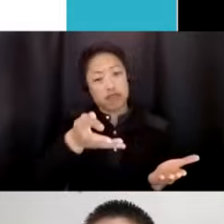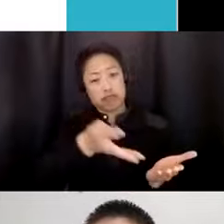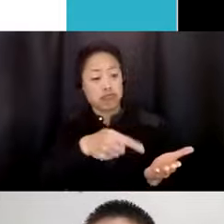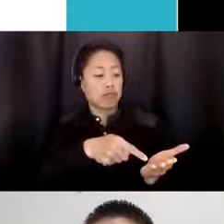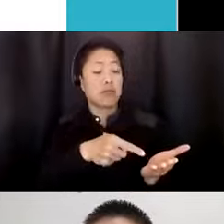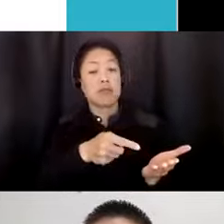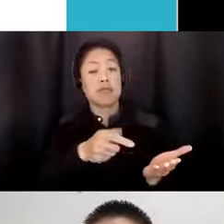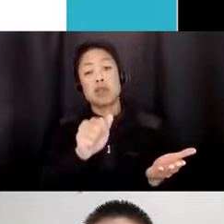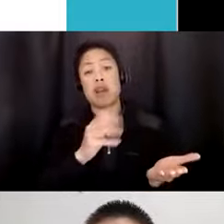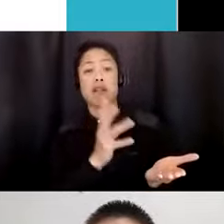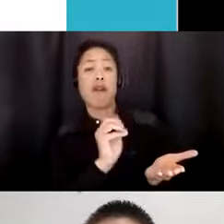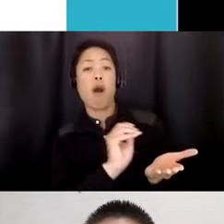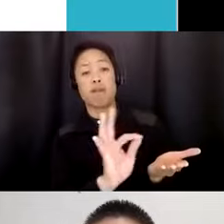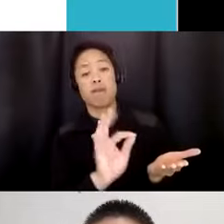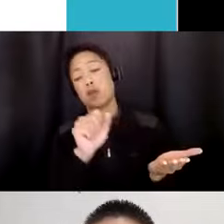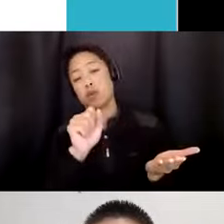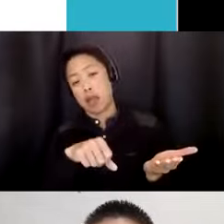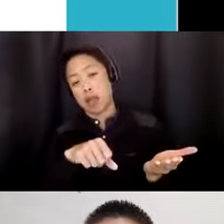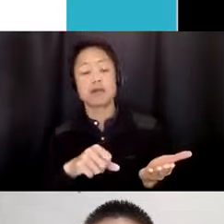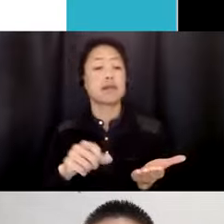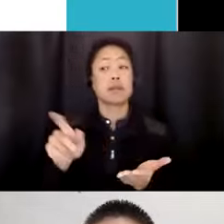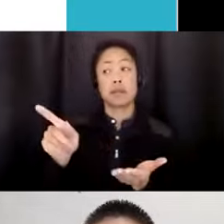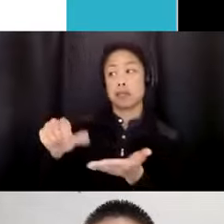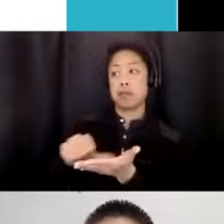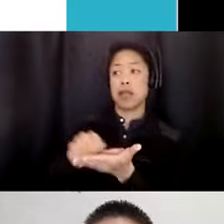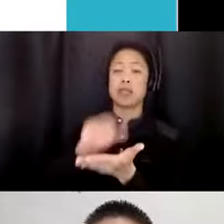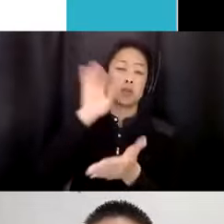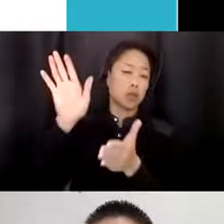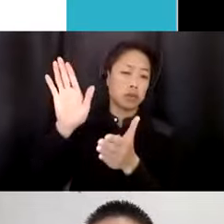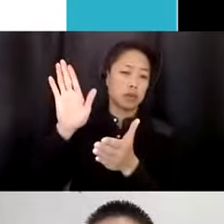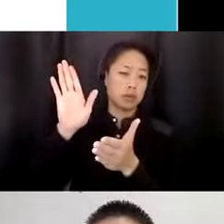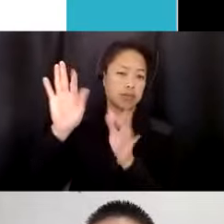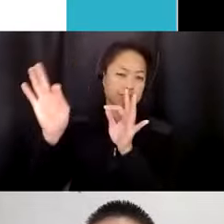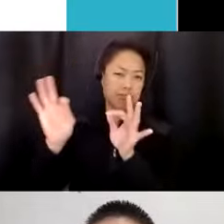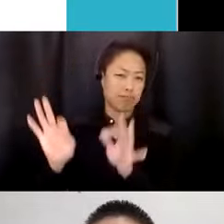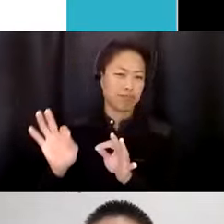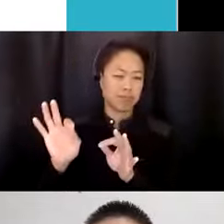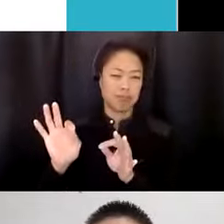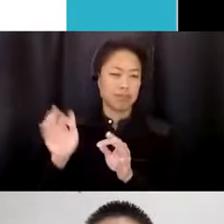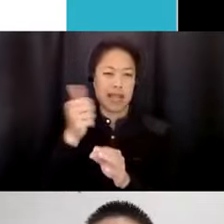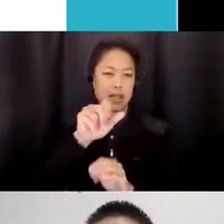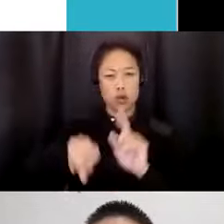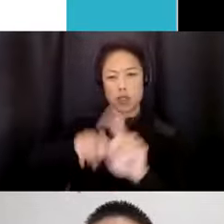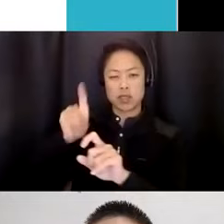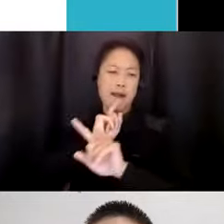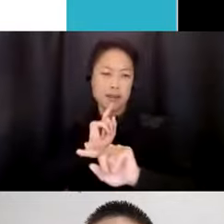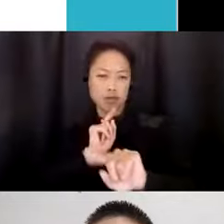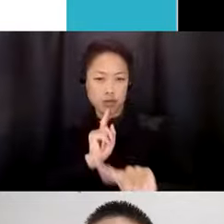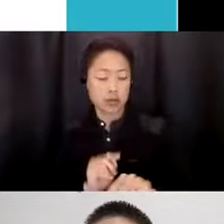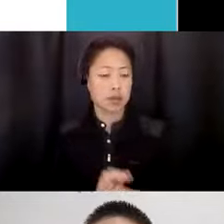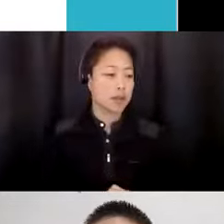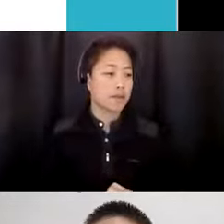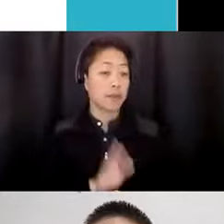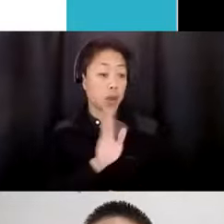household with people with mixed positivity on their COVID tests? Any questions about symptoms,